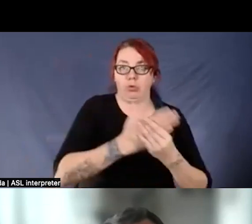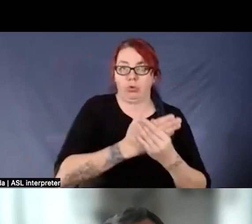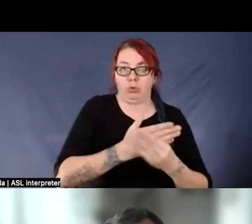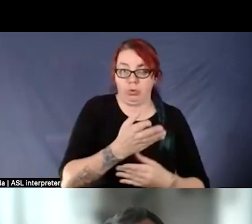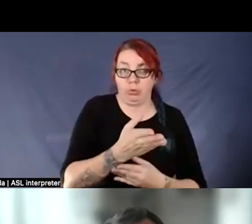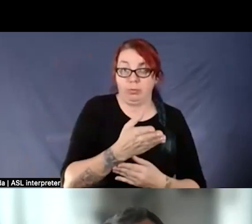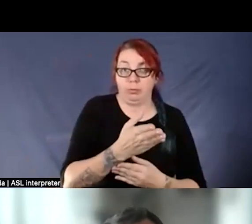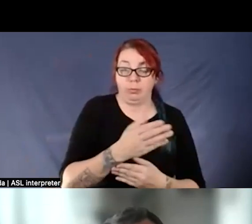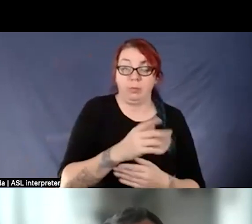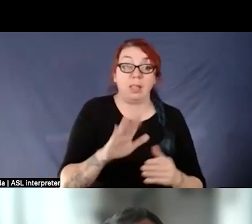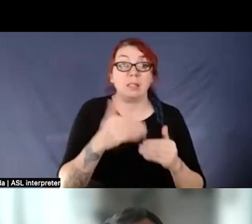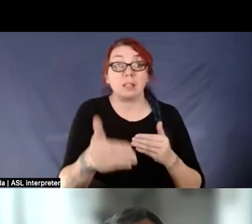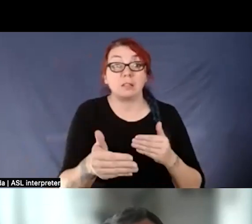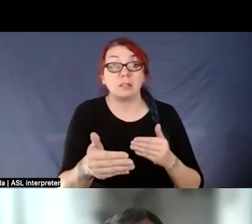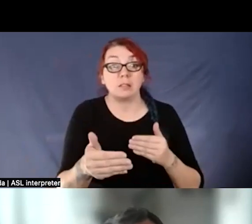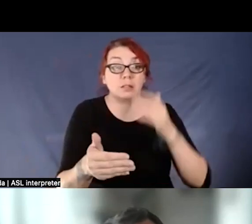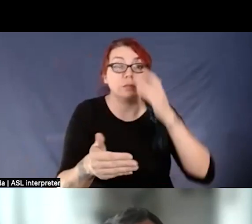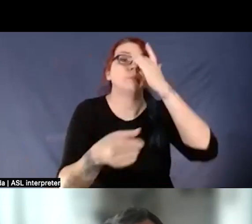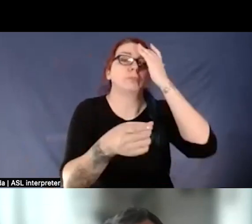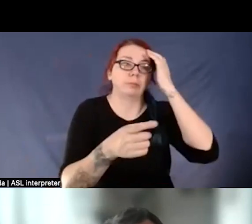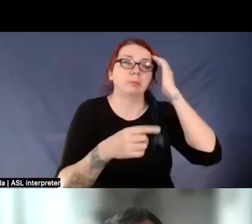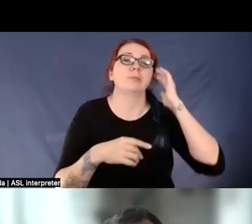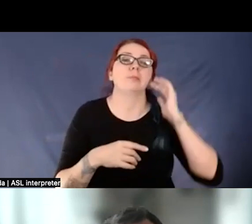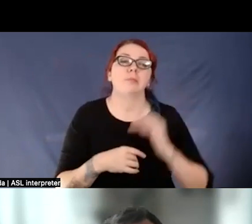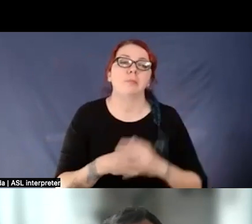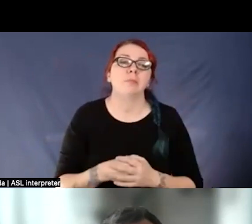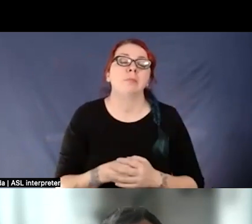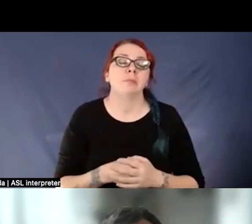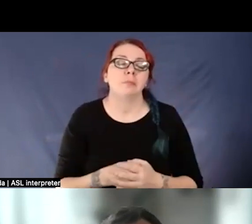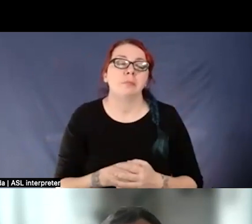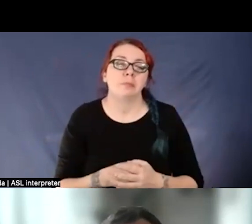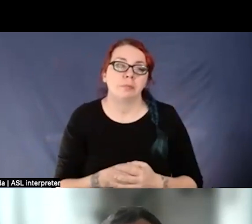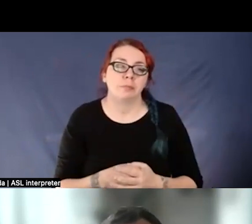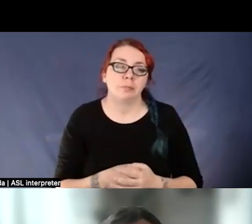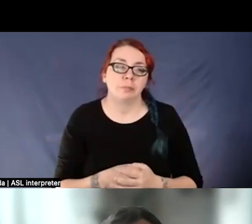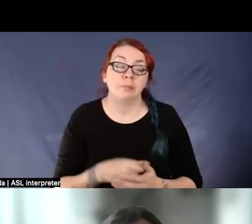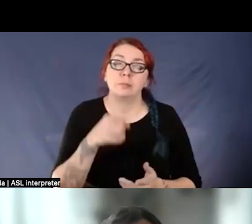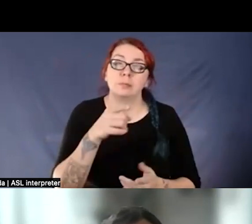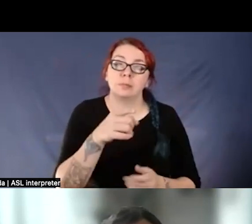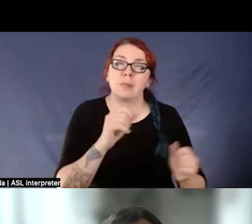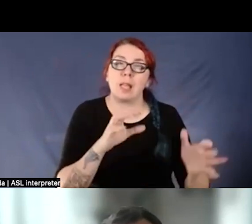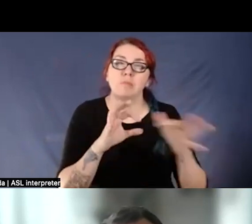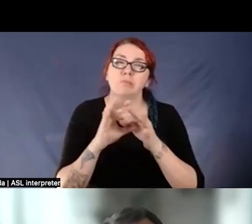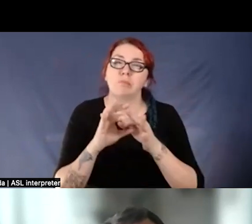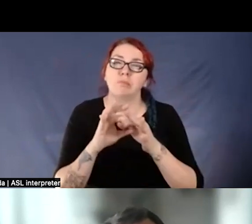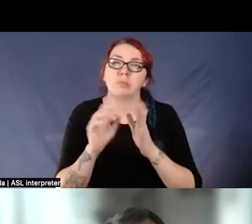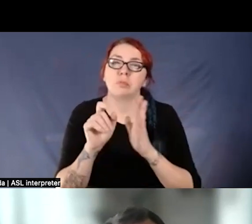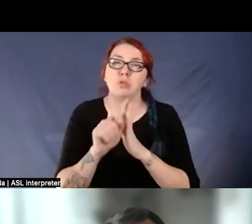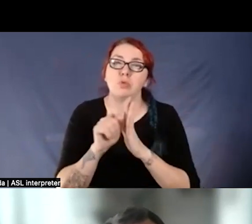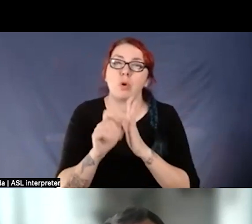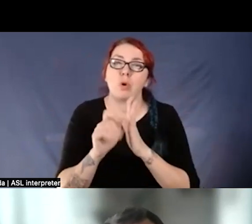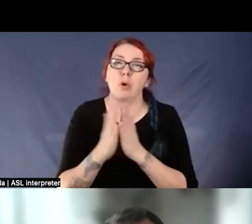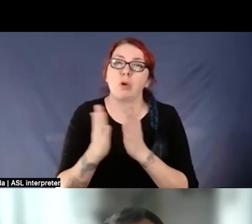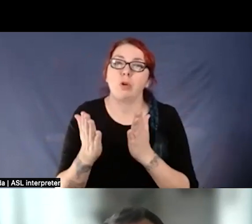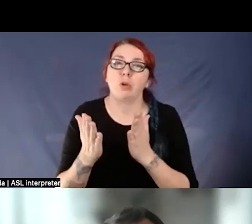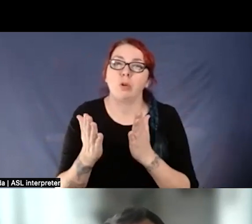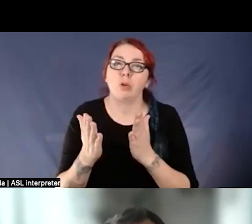you'll show that it can also connect to the notebook. So for users of OneNote,